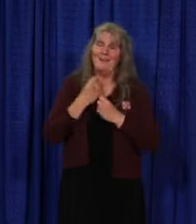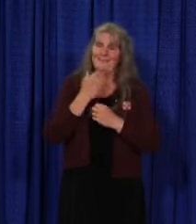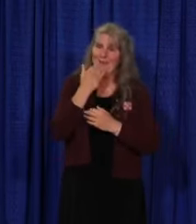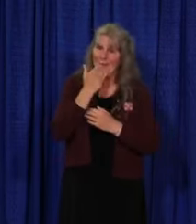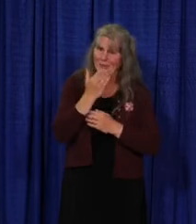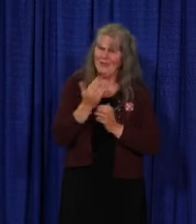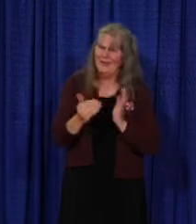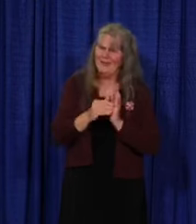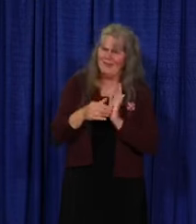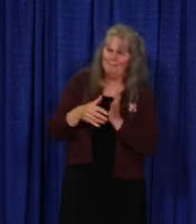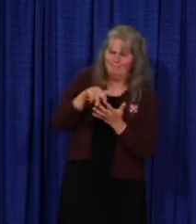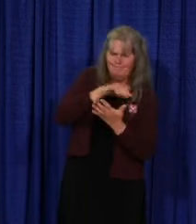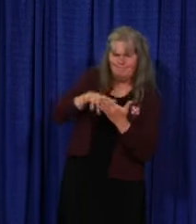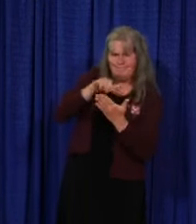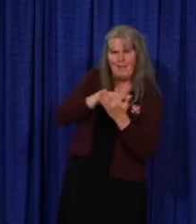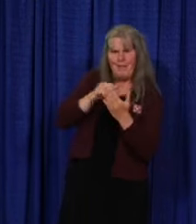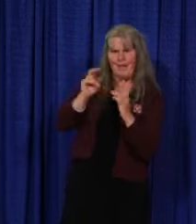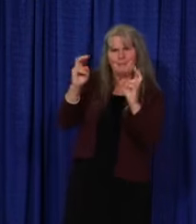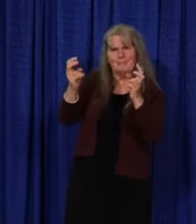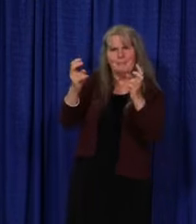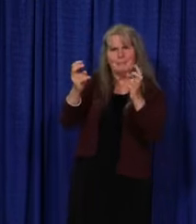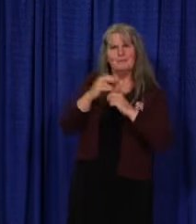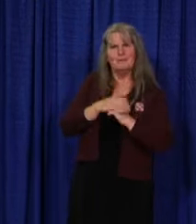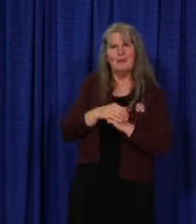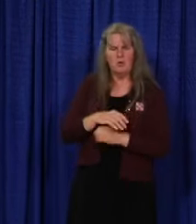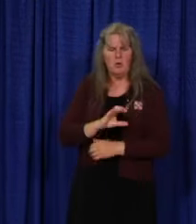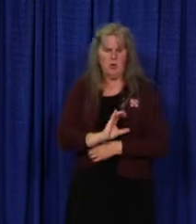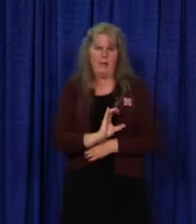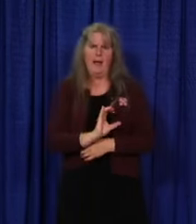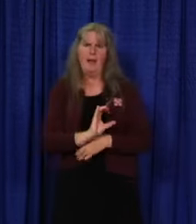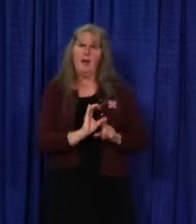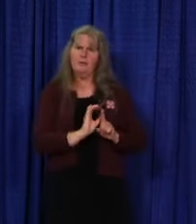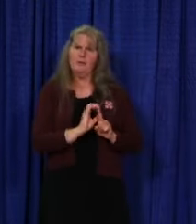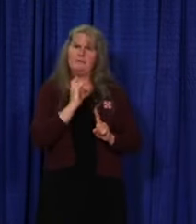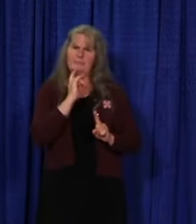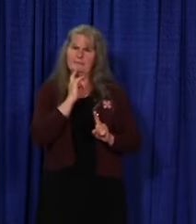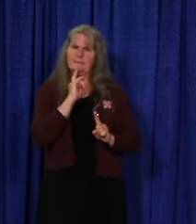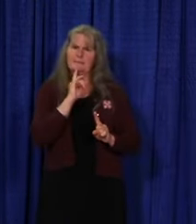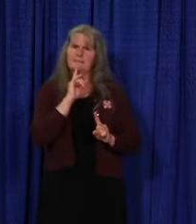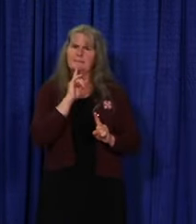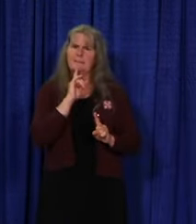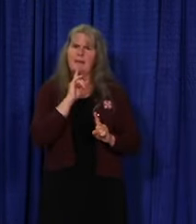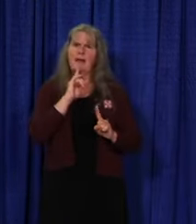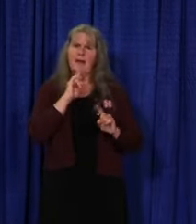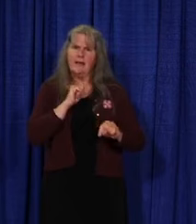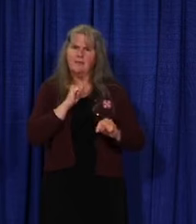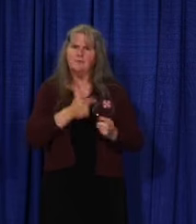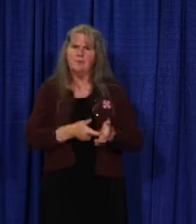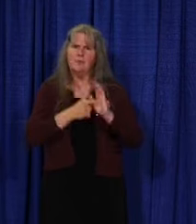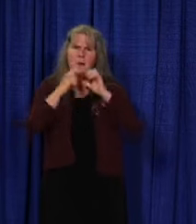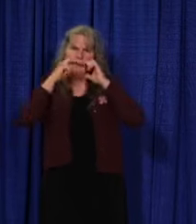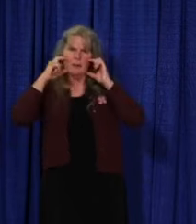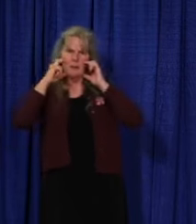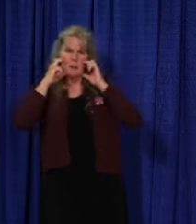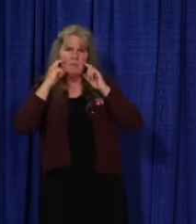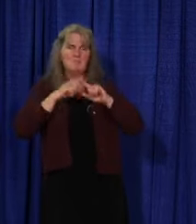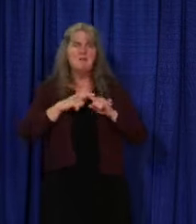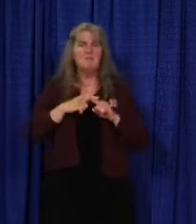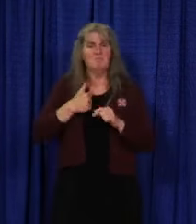And revisiting and noting again, I think Calgary just recently made masks mandatory. I'm still not in favour of